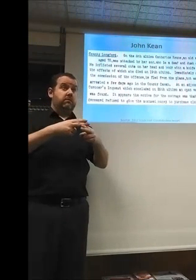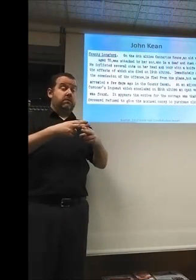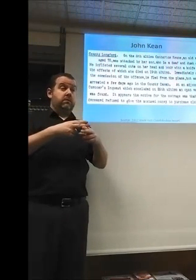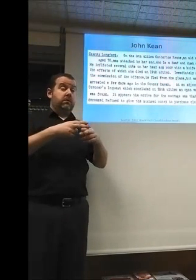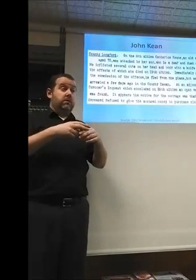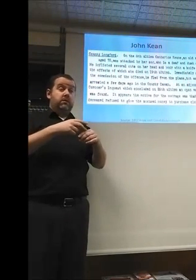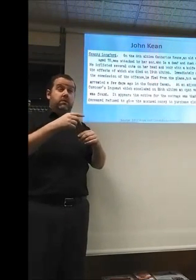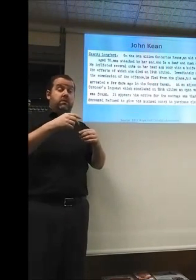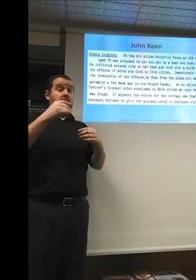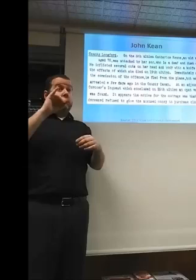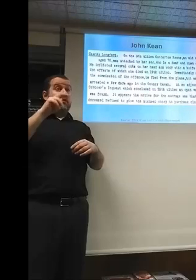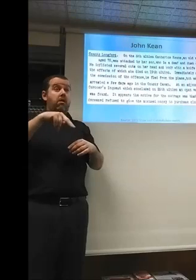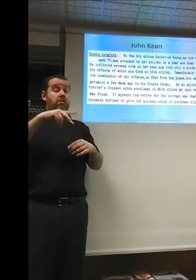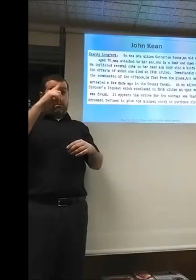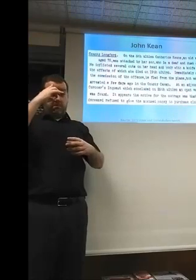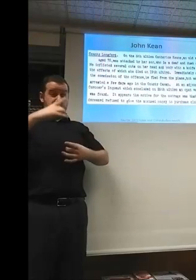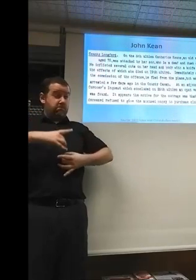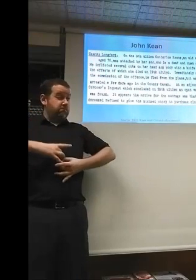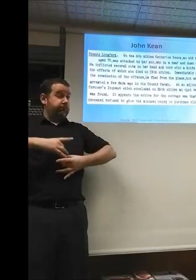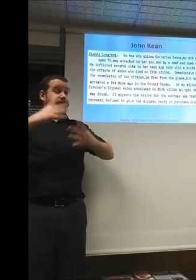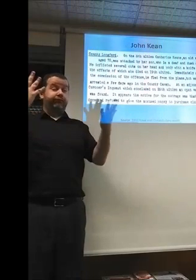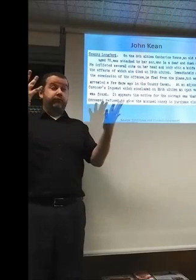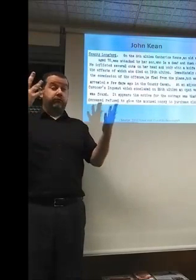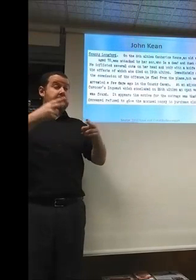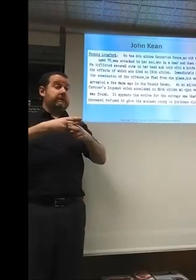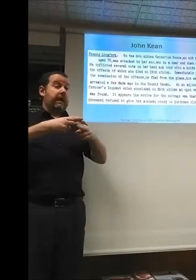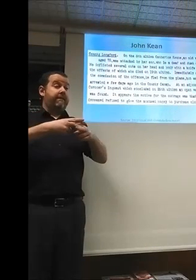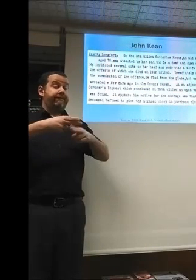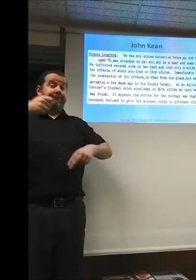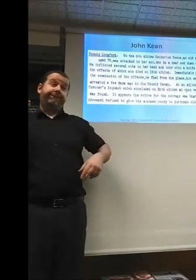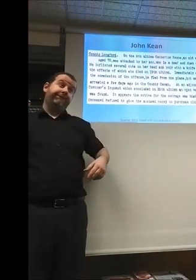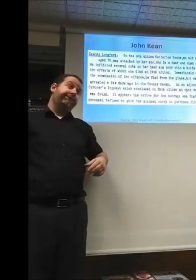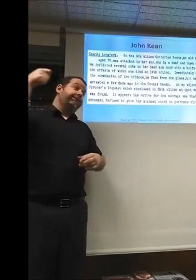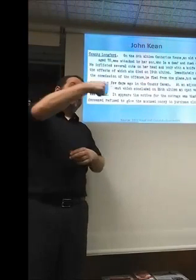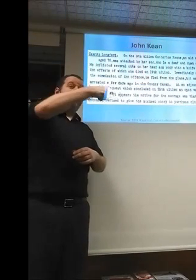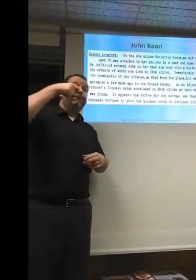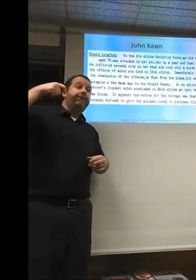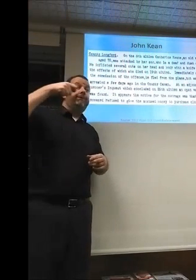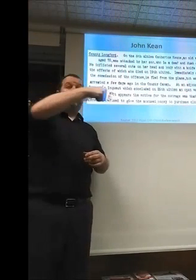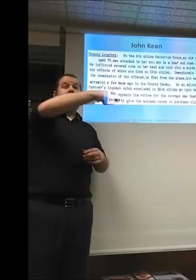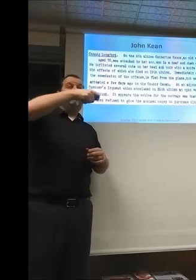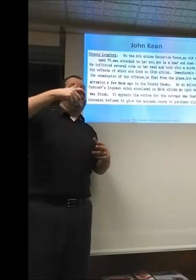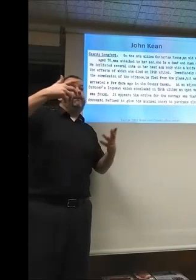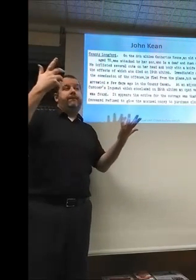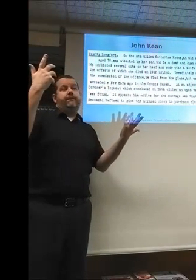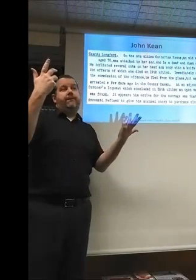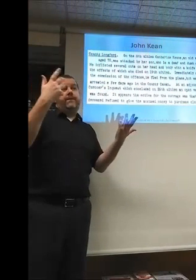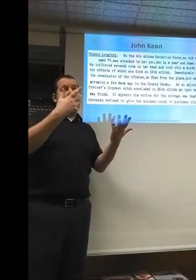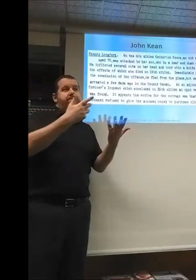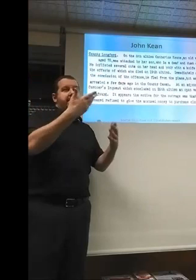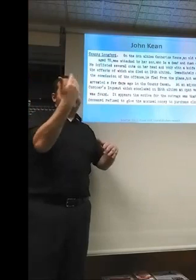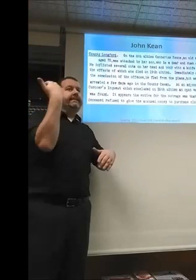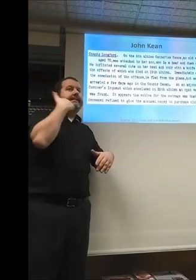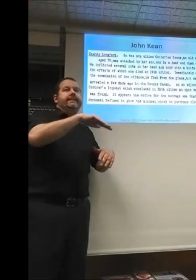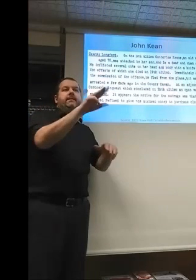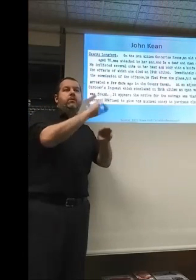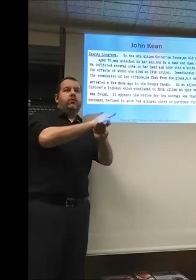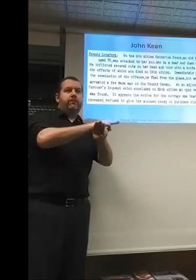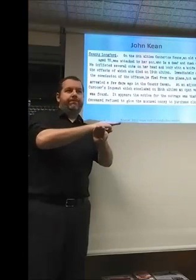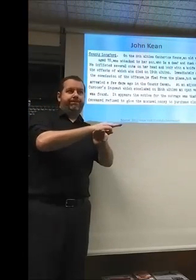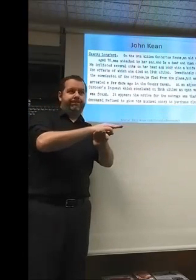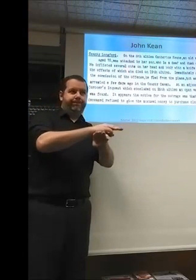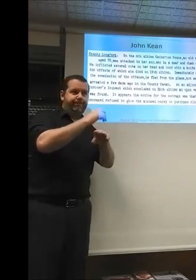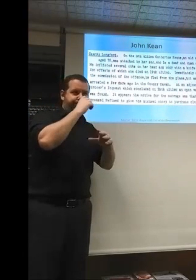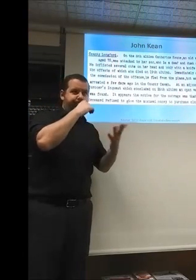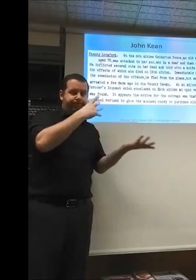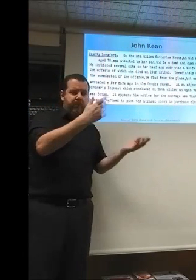lie but that time the judge the judge tried to get it the deaf man understood that if